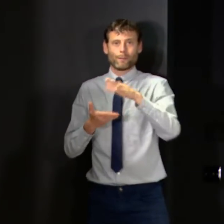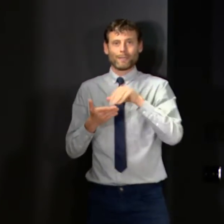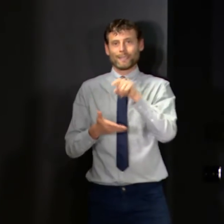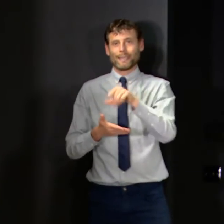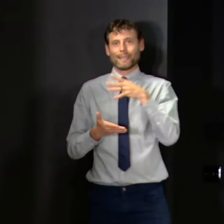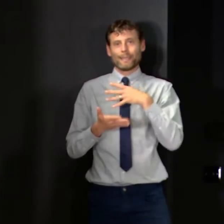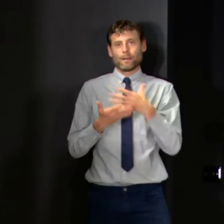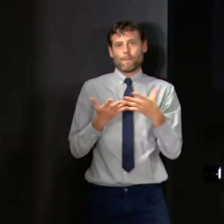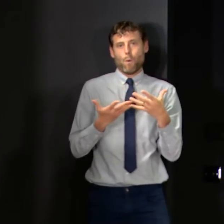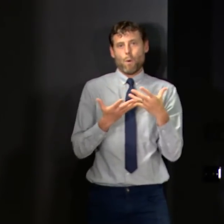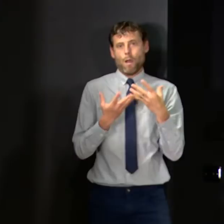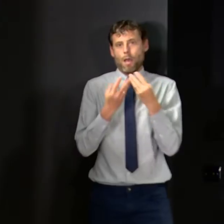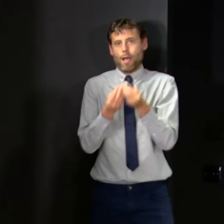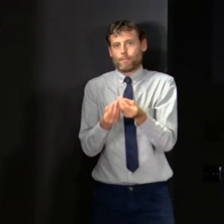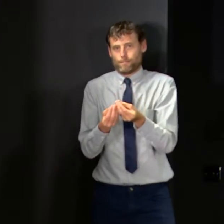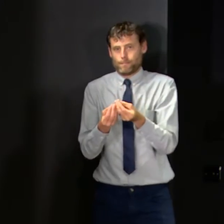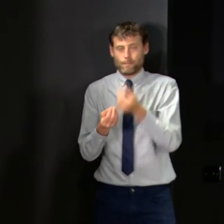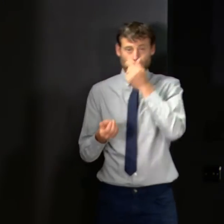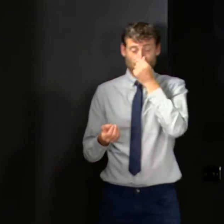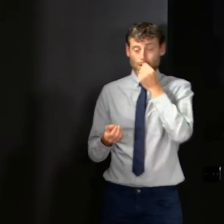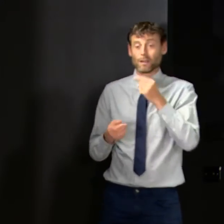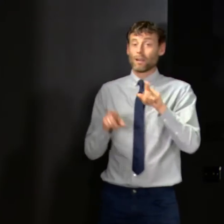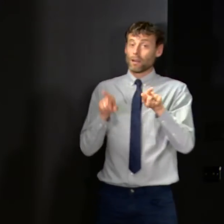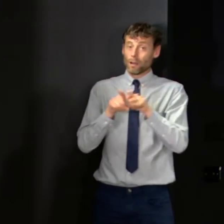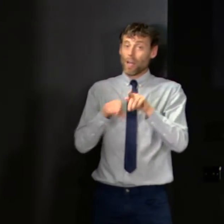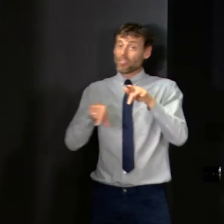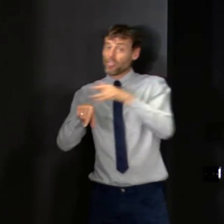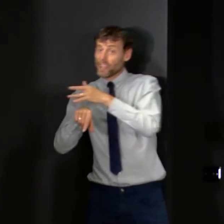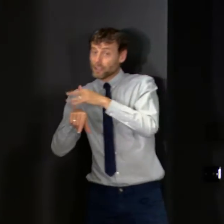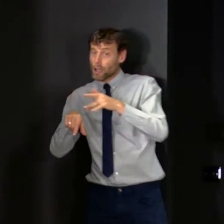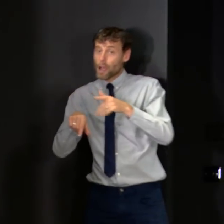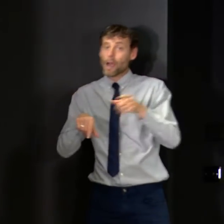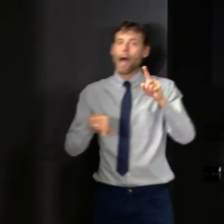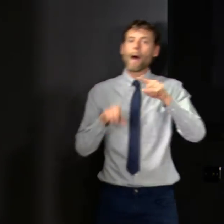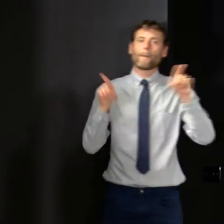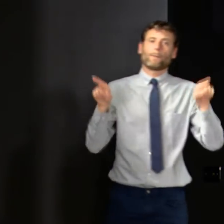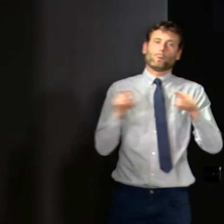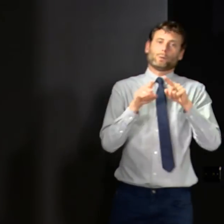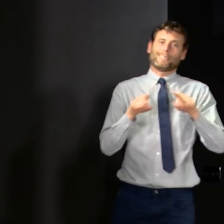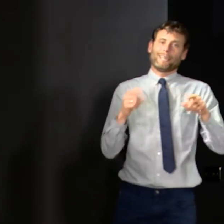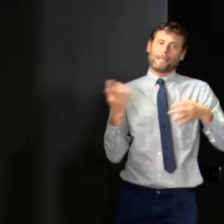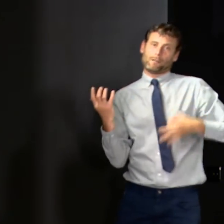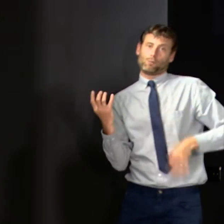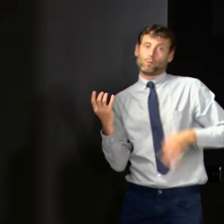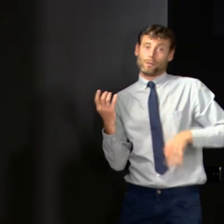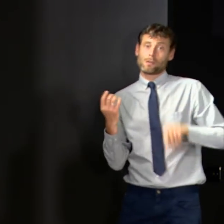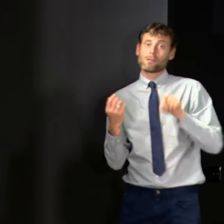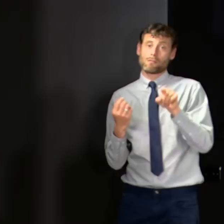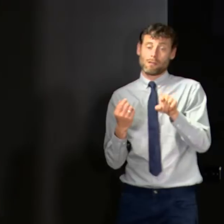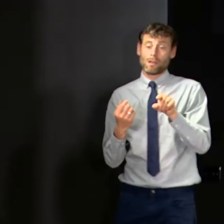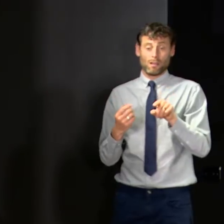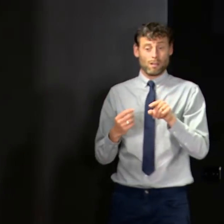sector particularly and music venues in Scotland. Not just the institutions themselves, it's